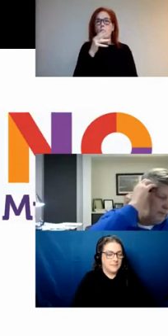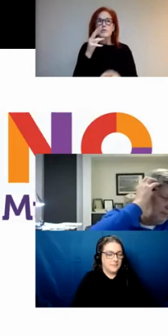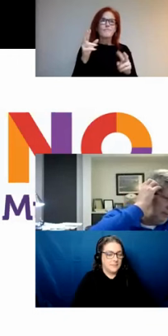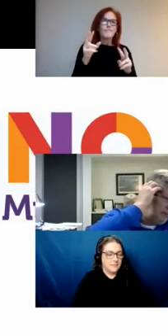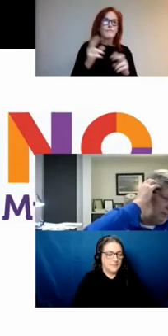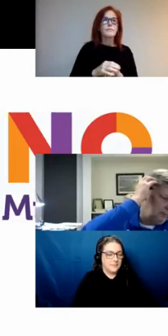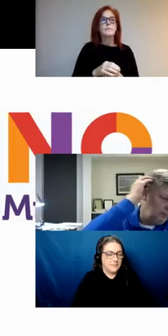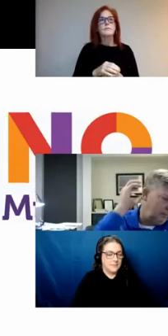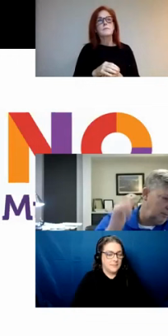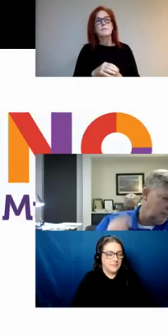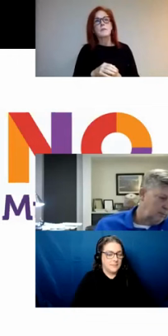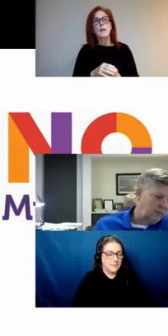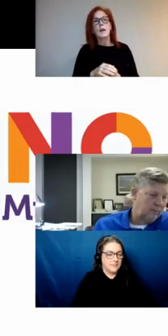Speaker good evening on -- I want to say thank Pat essences. Step upis our 15th year. I want to introduce our new Director John Jackson son he will be doing our -- we've served over 7,000 youth in step upsummer jobs for employment and entrepreneurship. You can go to the next slide. Our goal is to reach 1,000 youth. The -- it encompasses employment, entrepreneurship, we've focused on helping our young people understand business, creating projects and services, also doing STEAM, drone